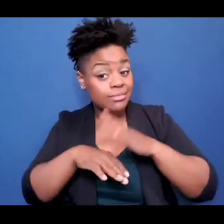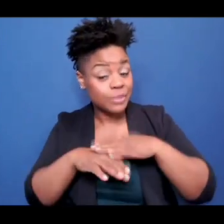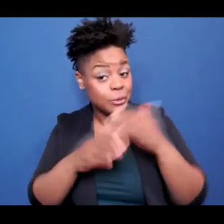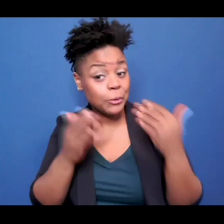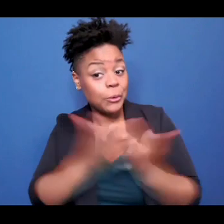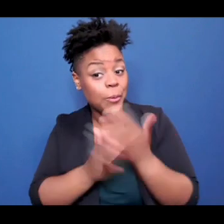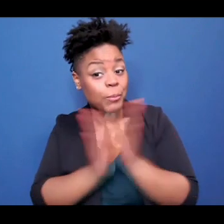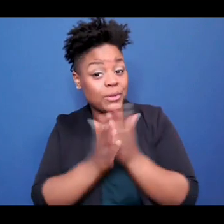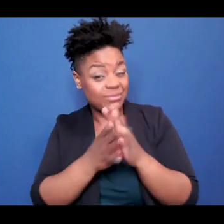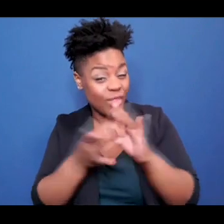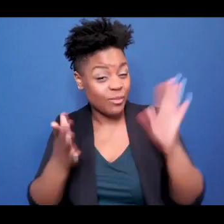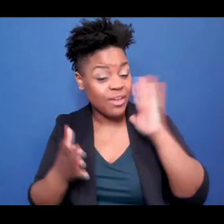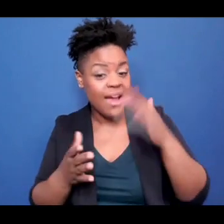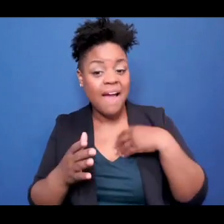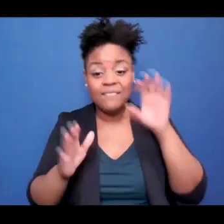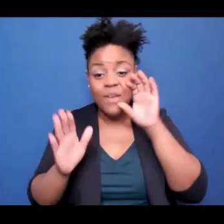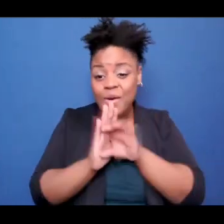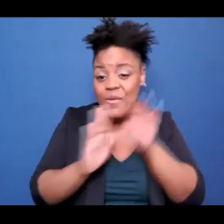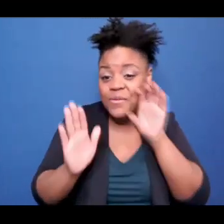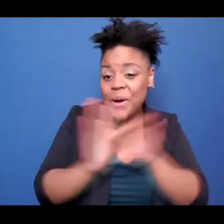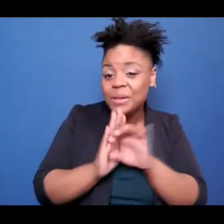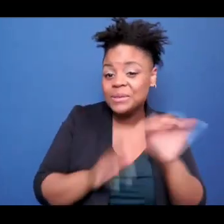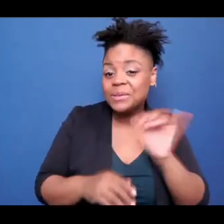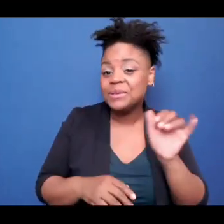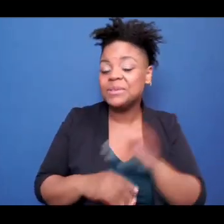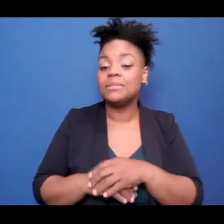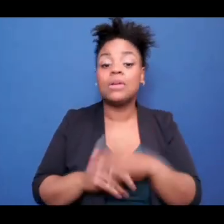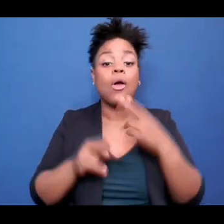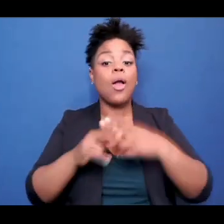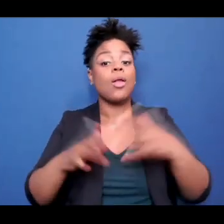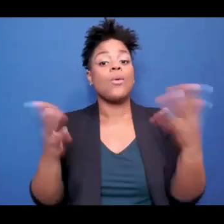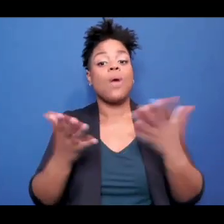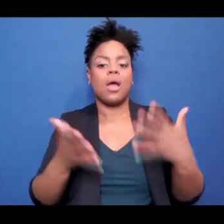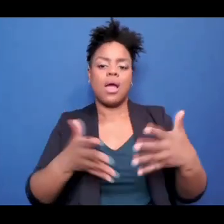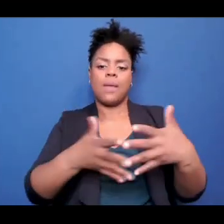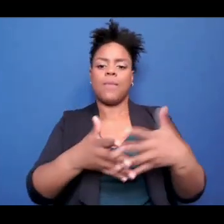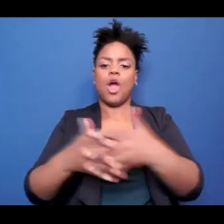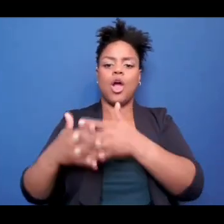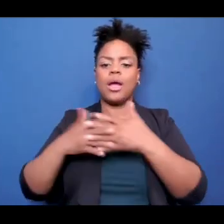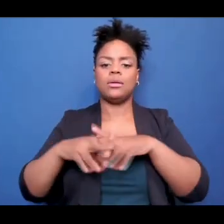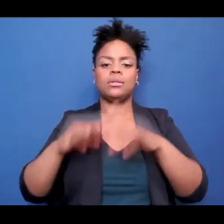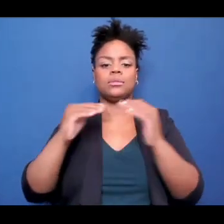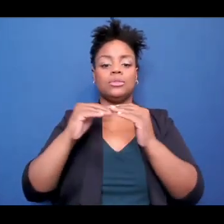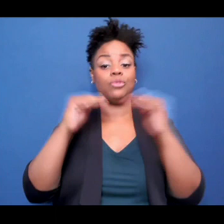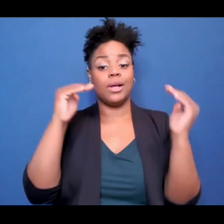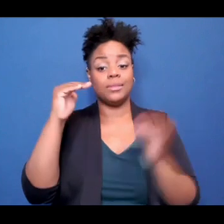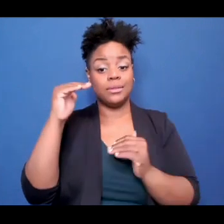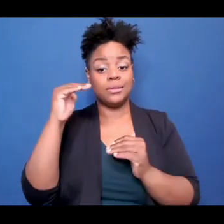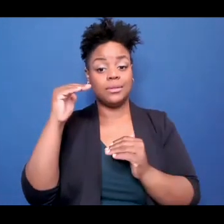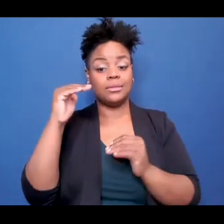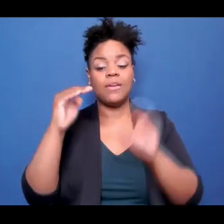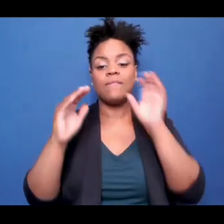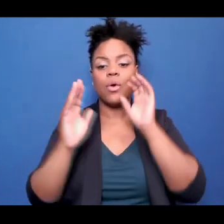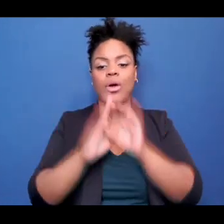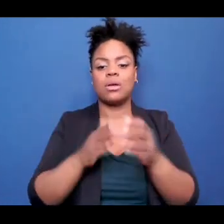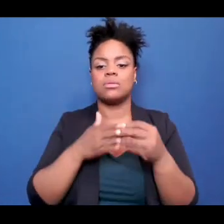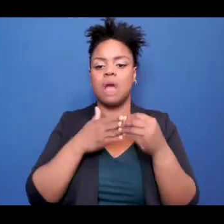ANOTHER FORTHCOMING BOOK EDITED BY HER AND WITH PHOTOGRAPHS ENTITLED AMERICAN INEQUALITY, A